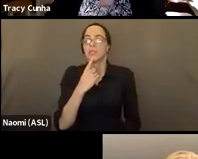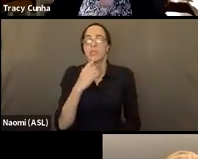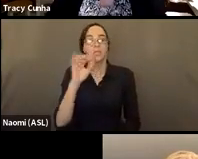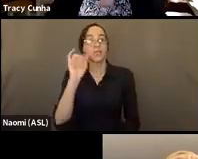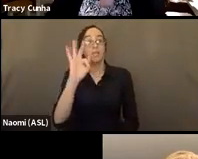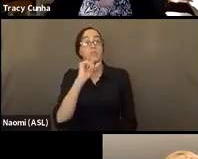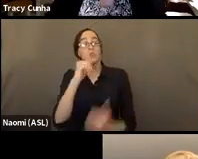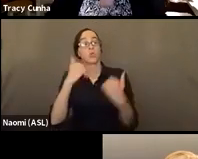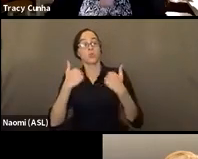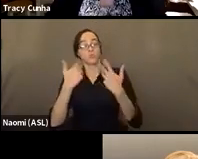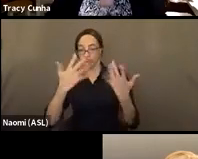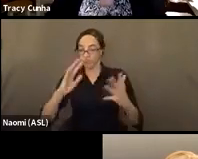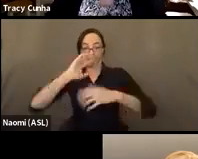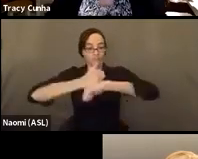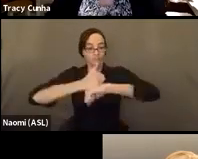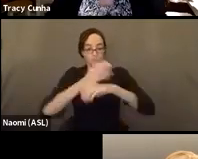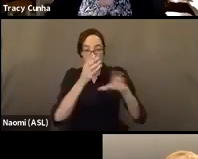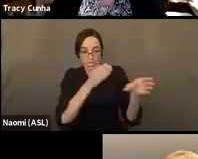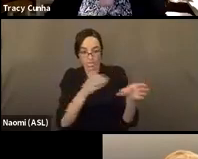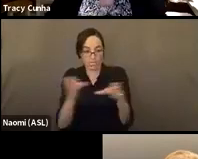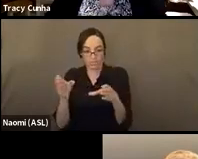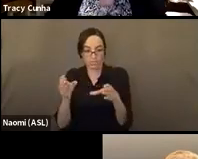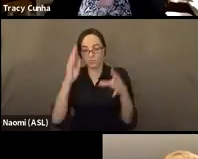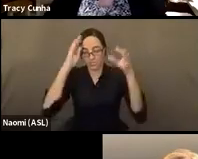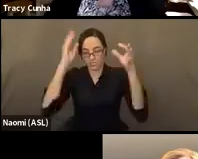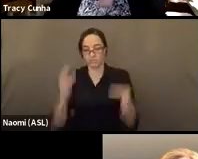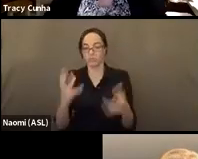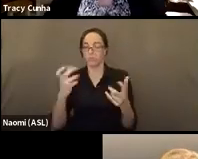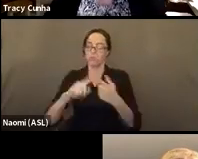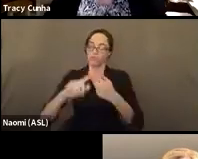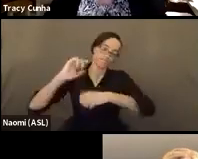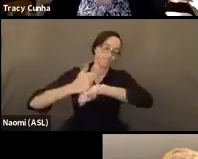in place you'll definitely want to put that plan in place when the warning comes out make